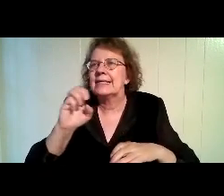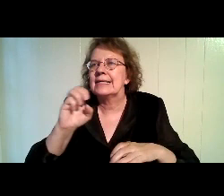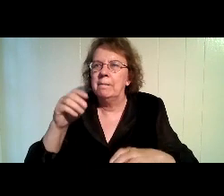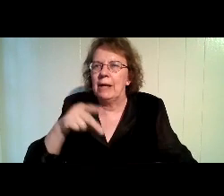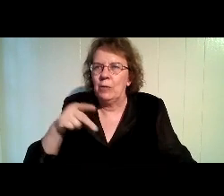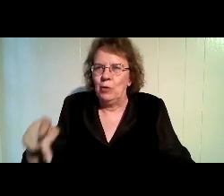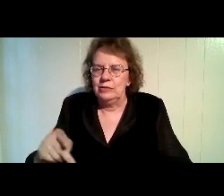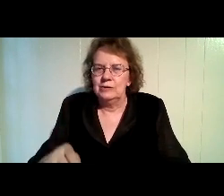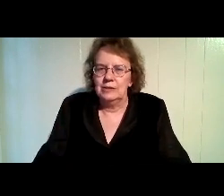Here my caps lock button.